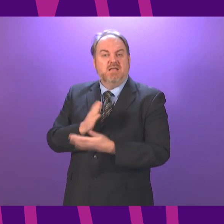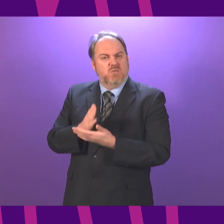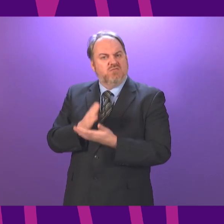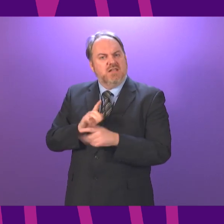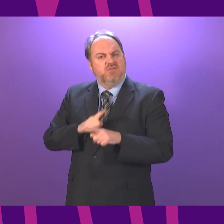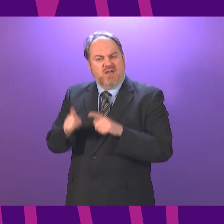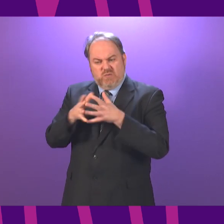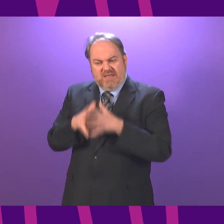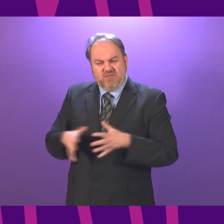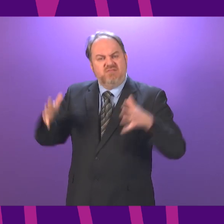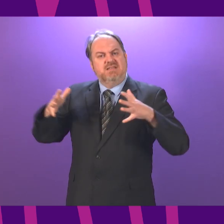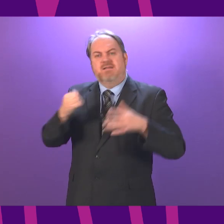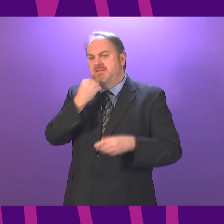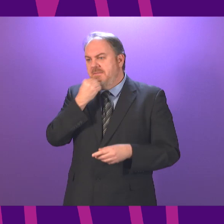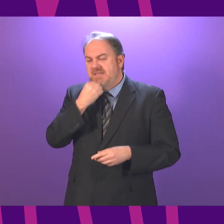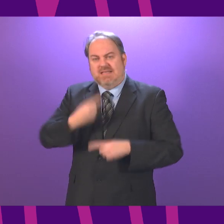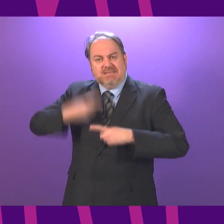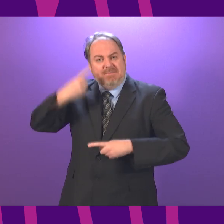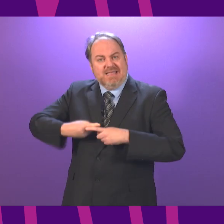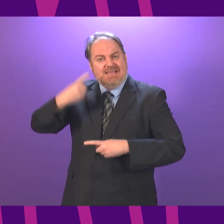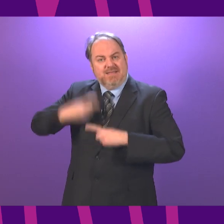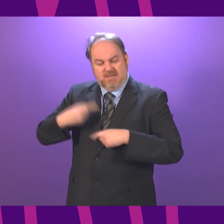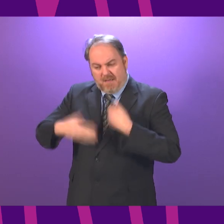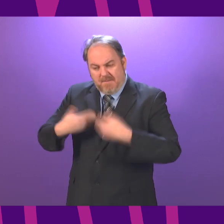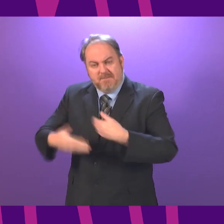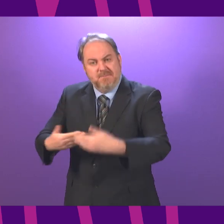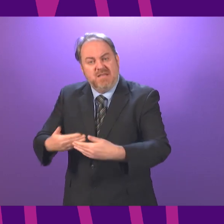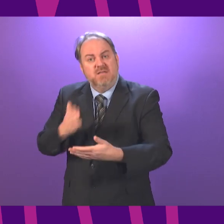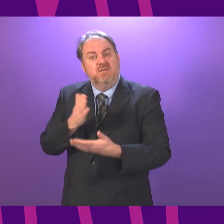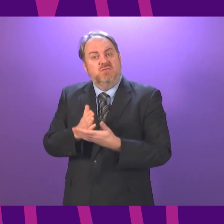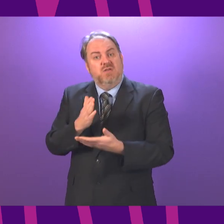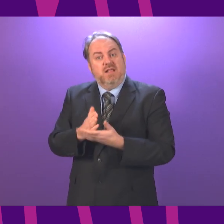and pick up the pace in the over-80s. Of course, we are working to a target of vaccinating all